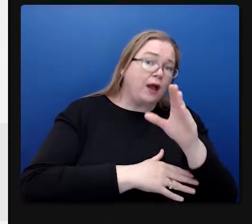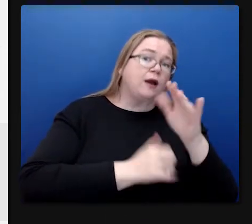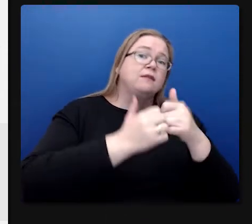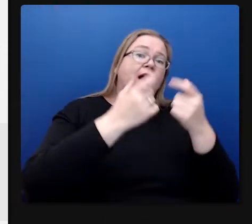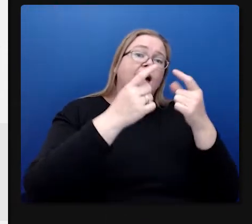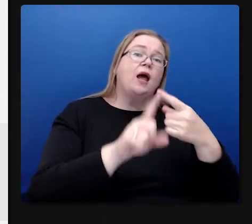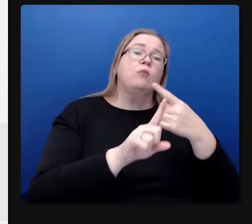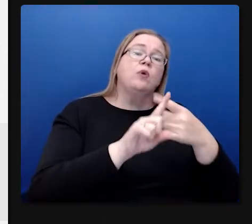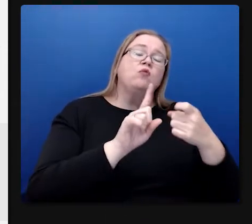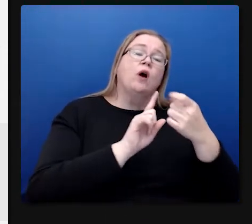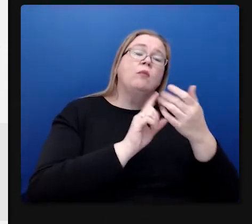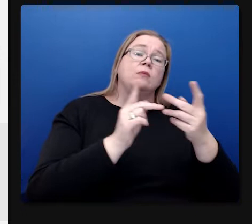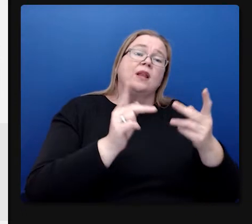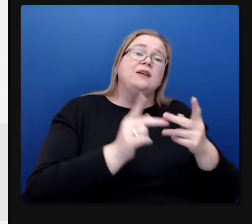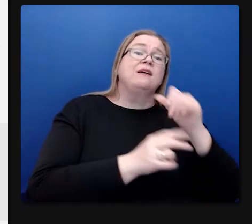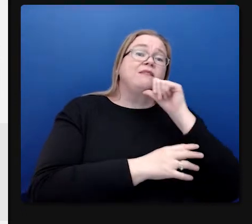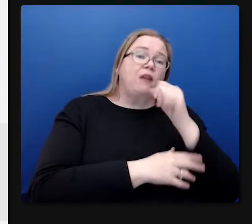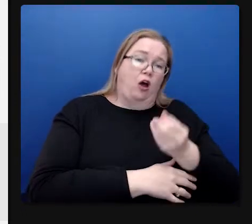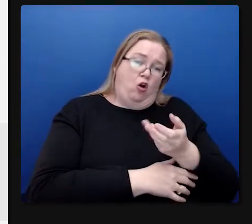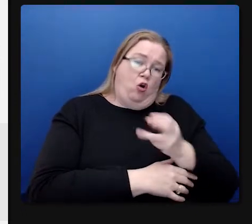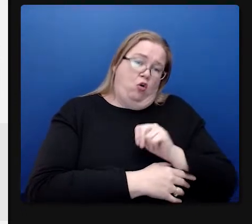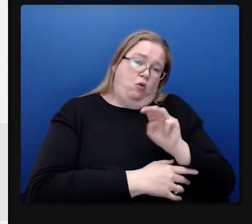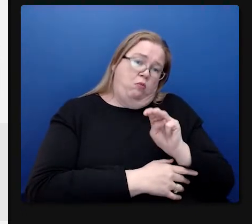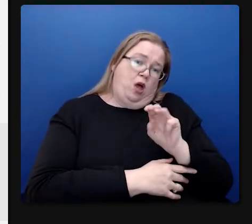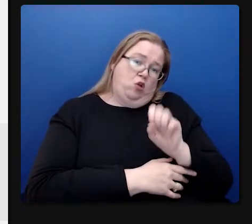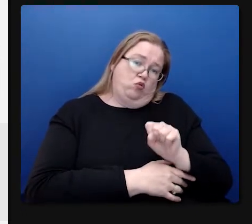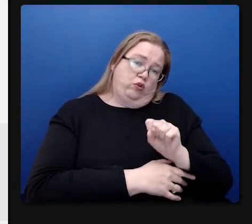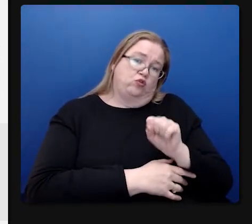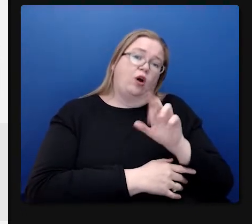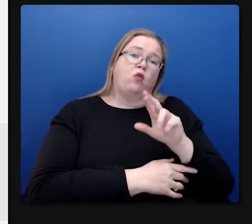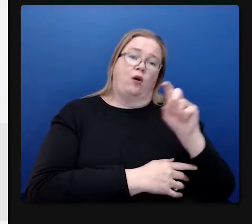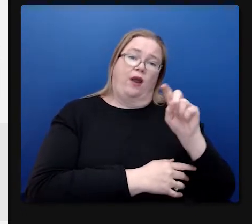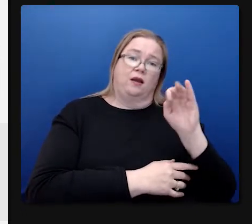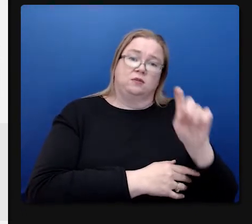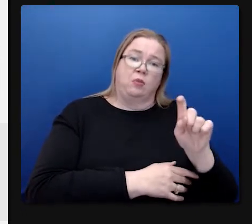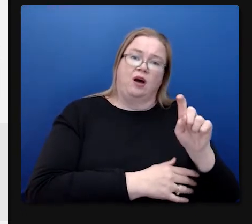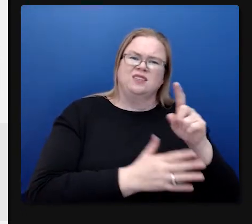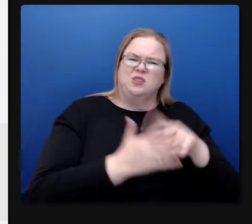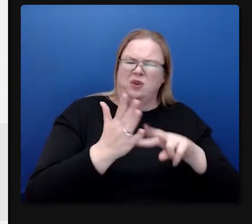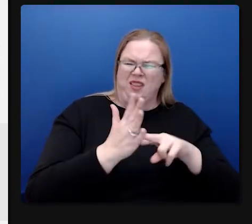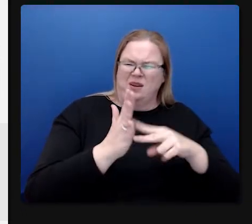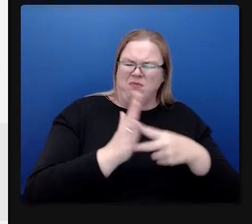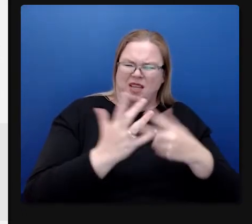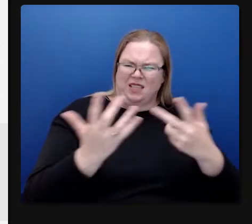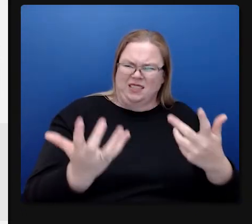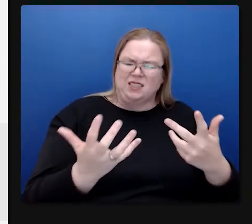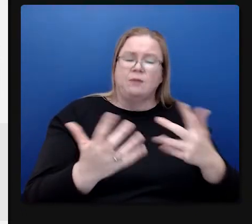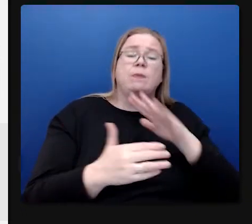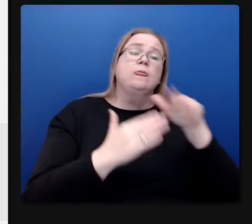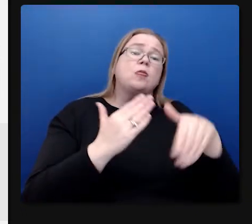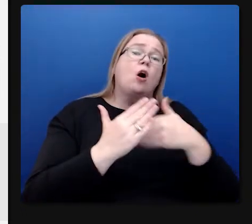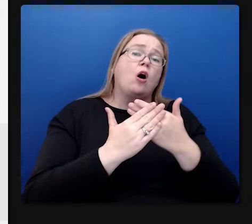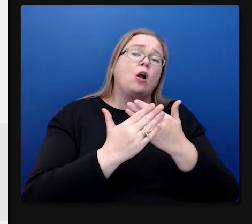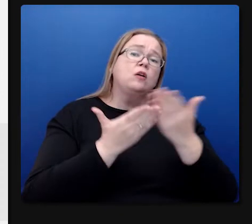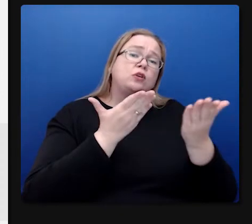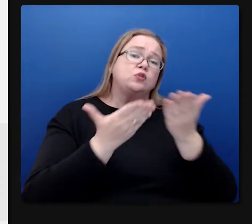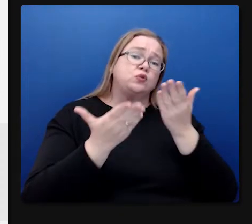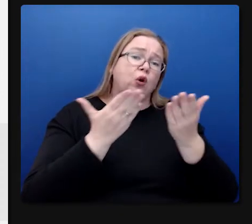that are occurring from sources not owned by Microsoft or Xbox. What that means is all of those services